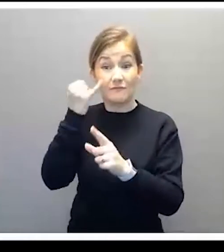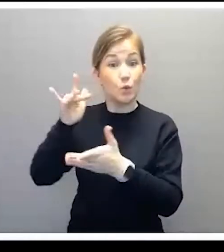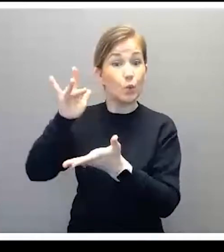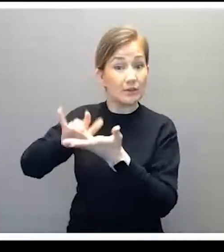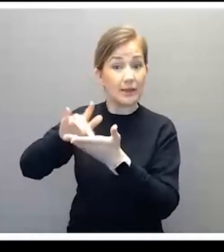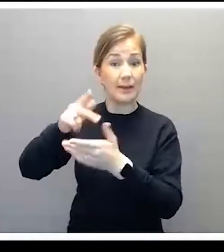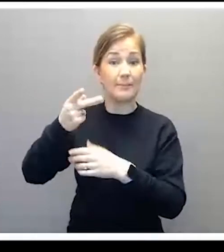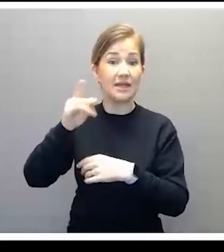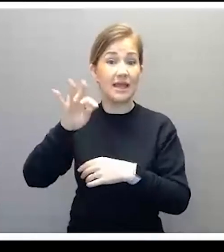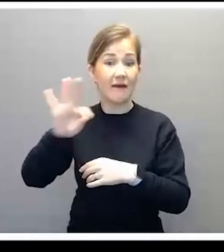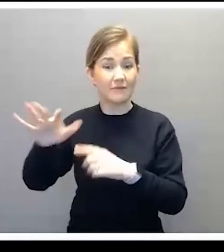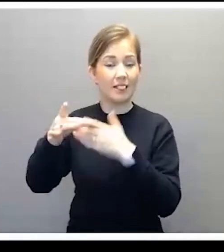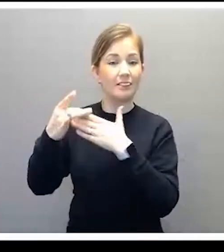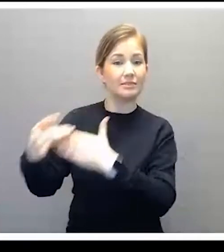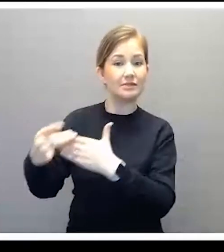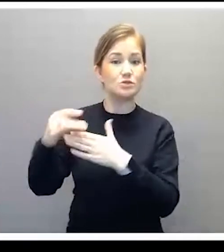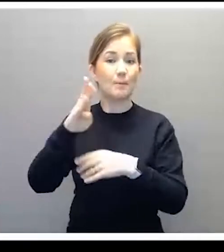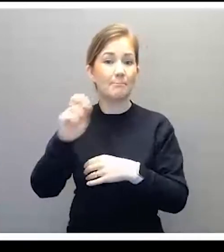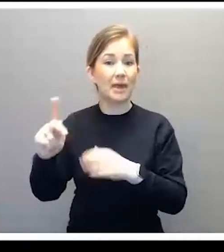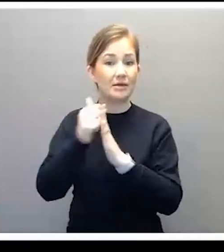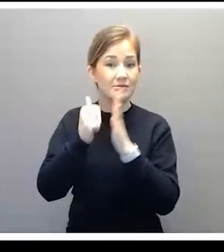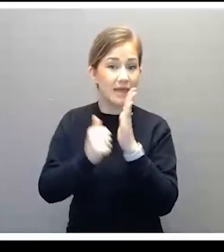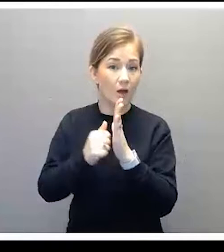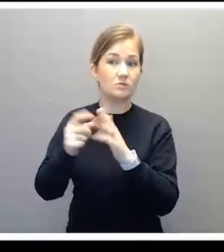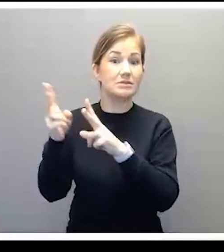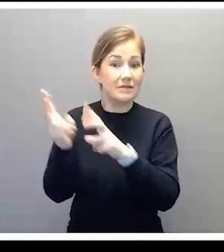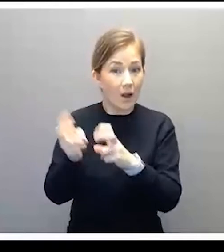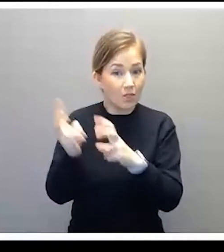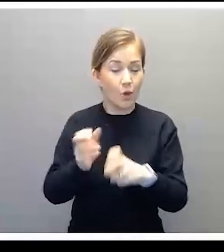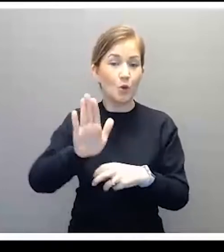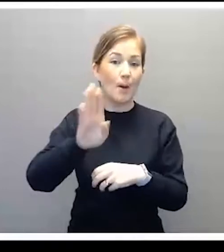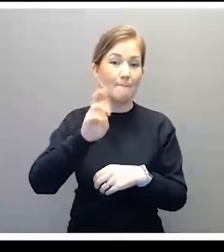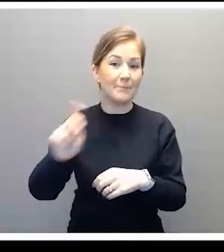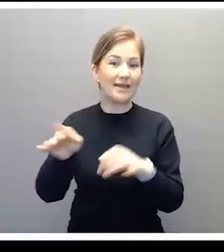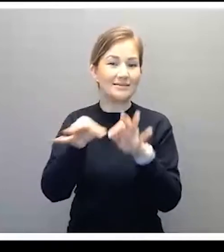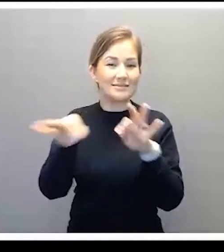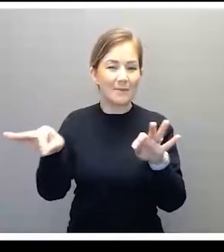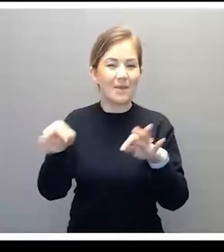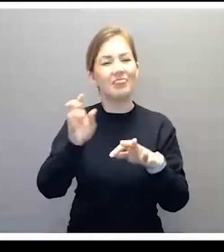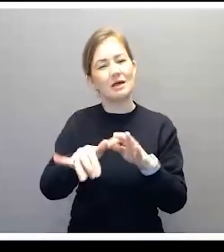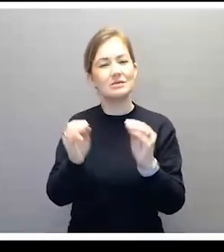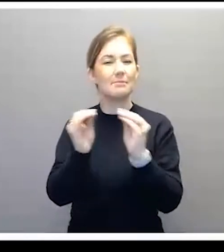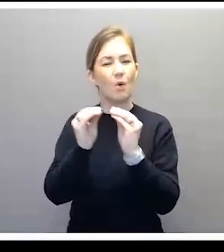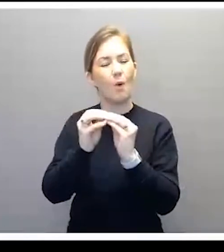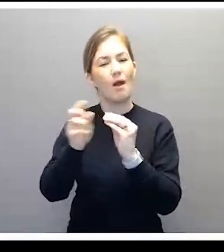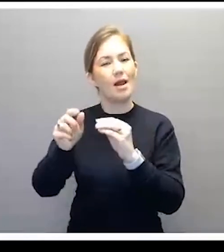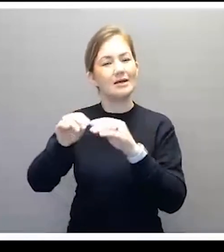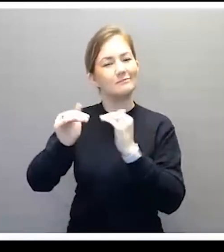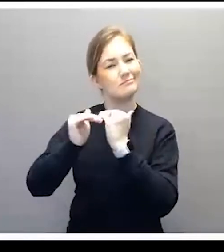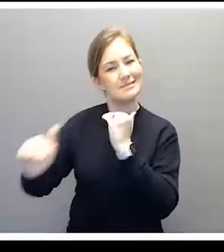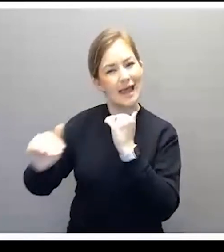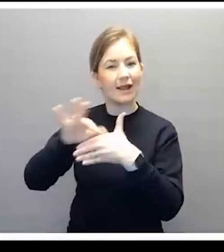the PDF that links to your bank account to download your statement, that's more of a static content,